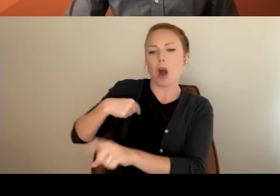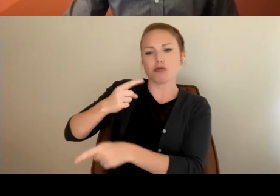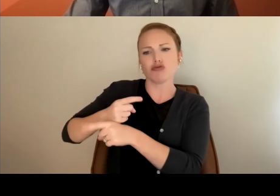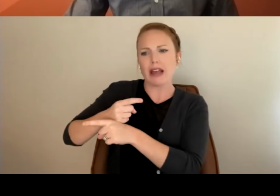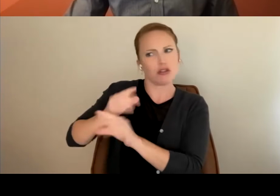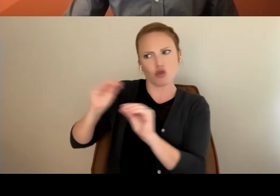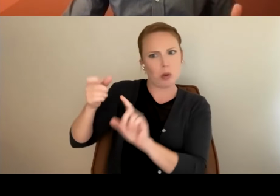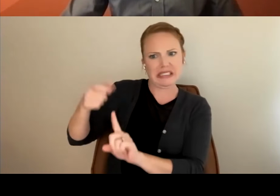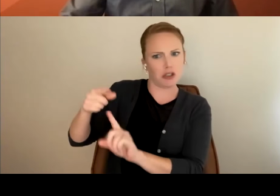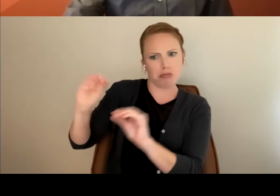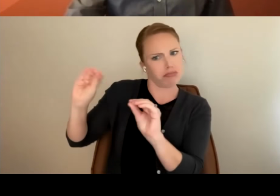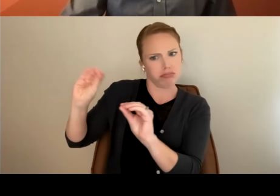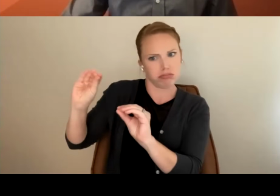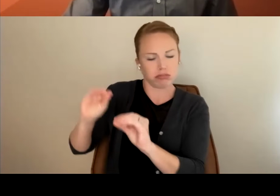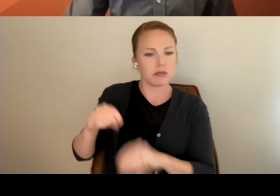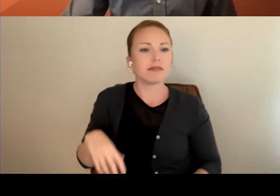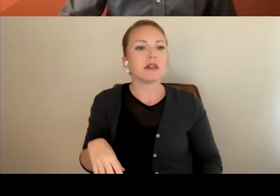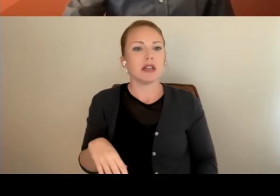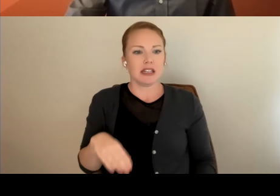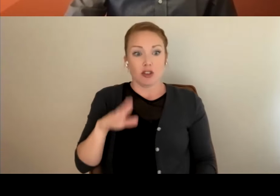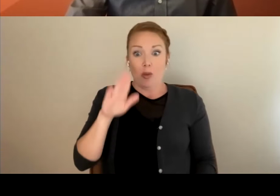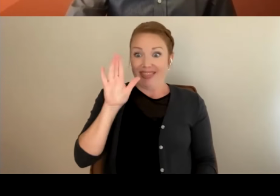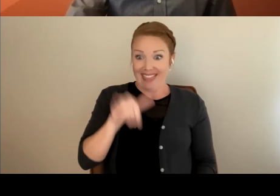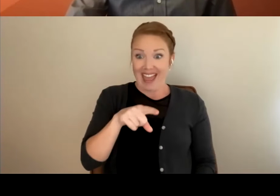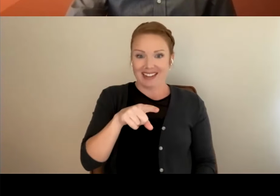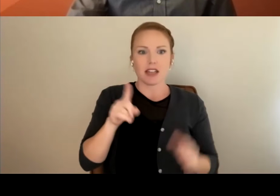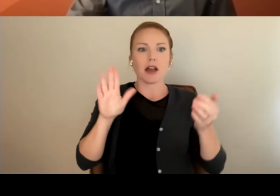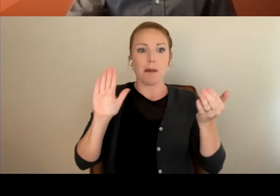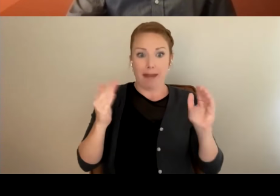And when we're looking at that, in terms of our framework, and we look at some of these